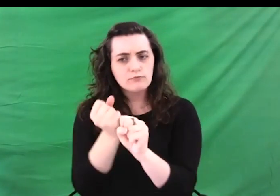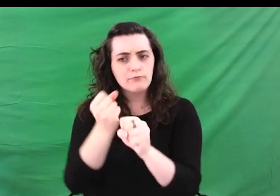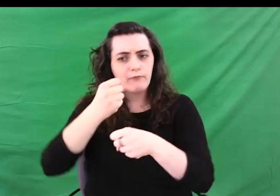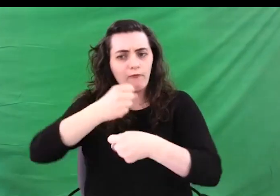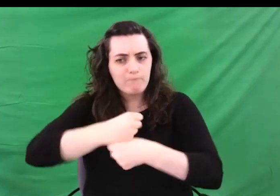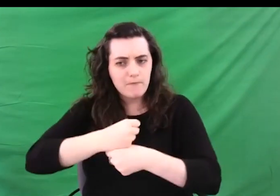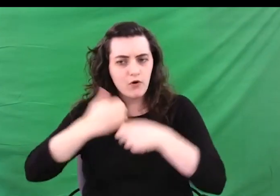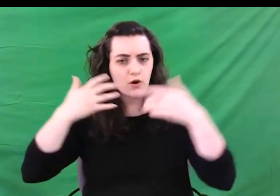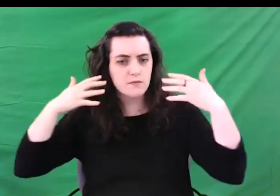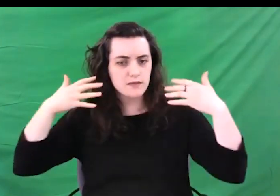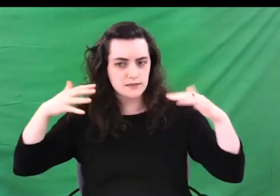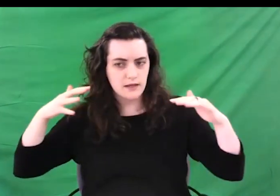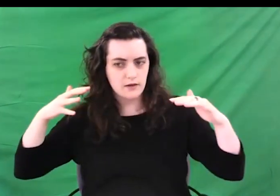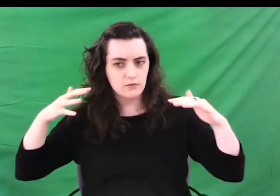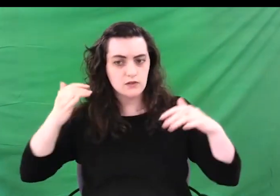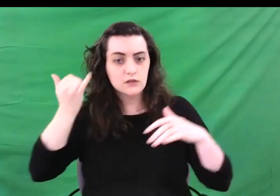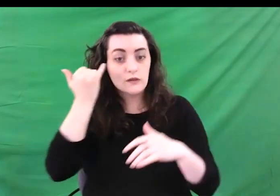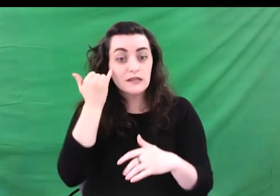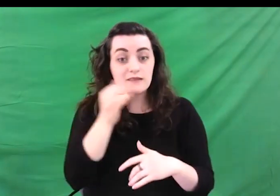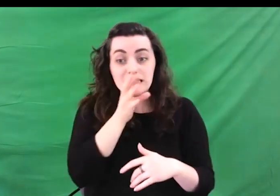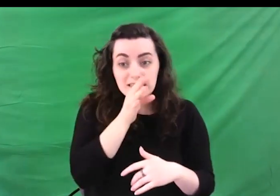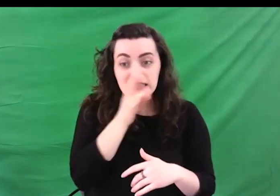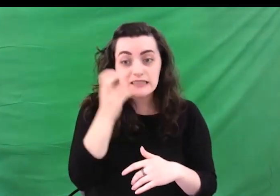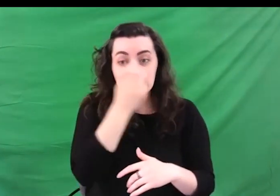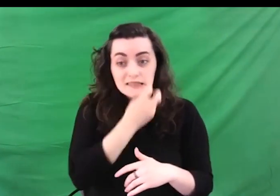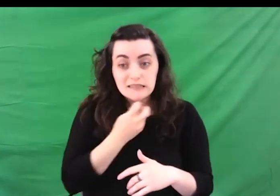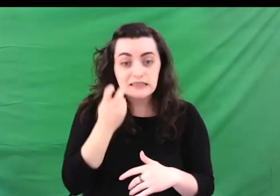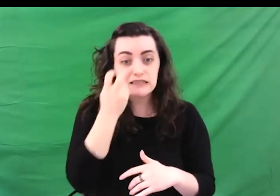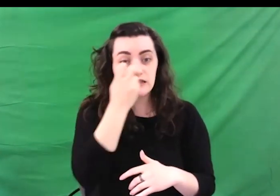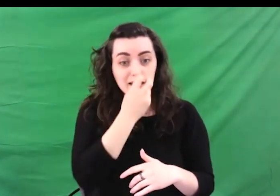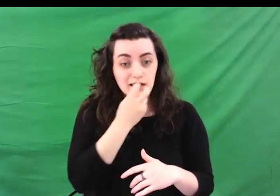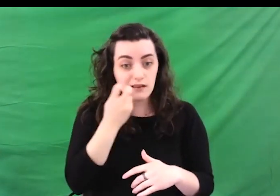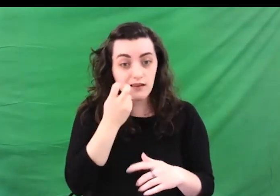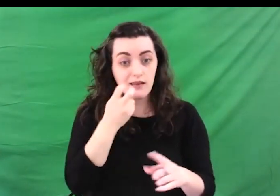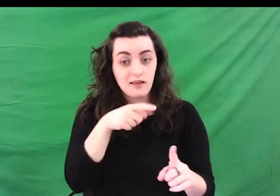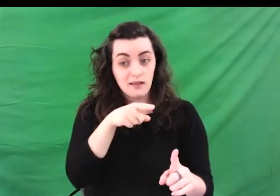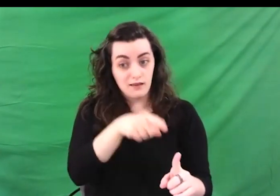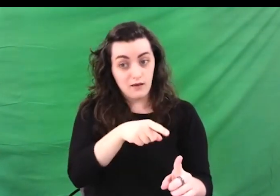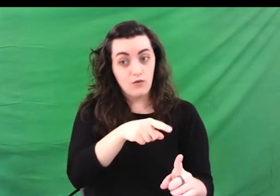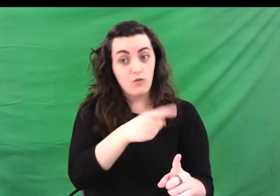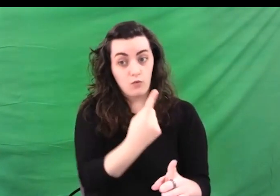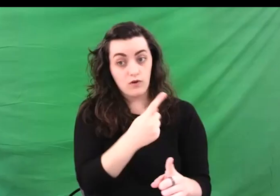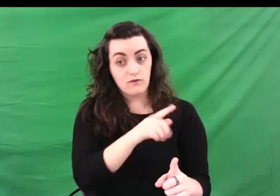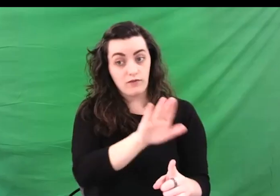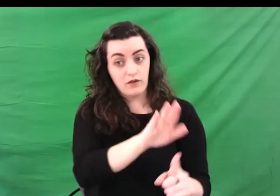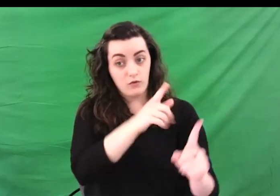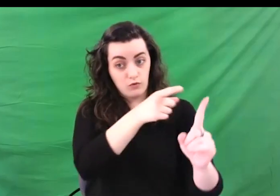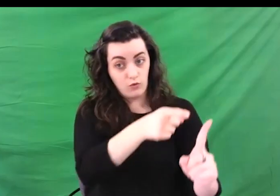So if articulation is part of the child's goal, then this can help the child think